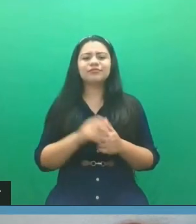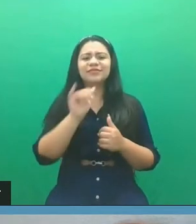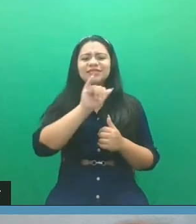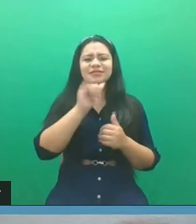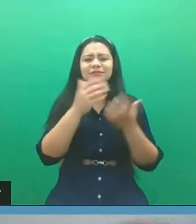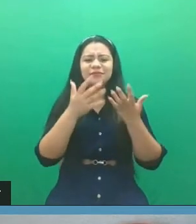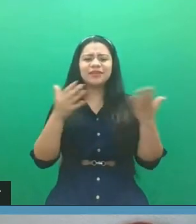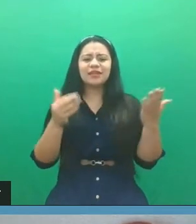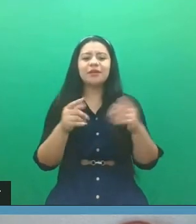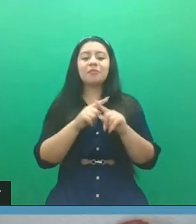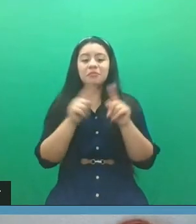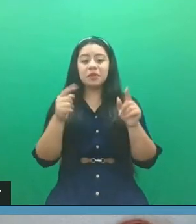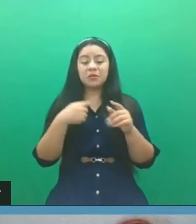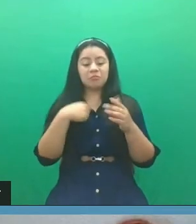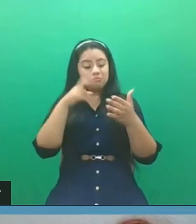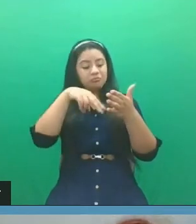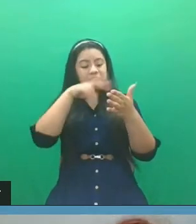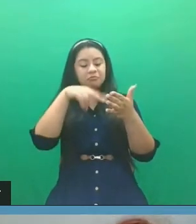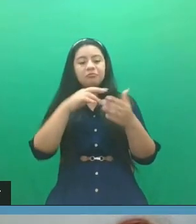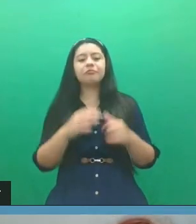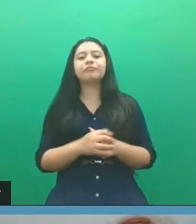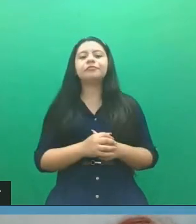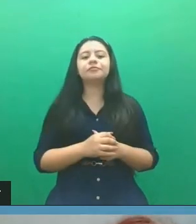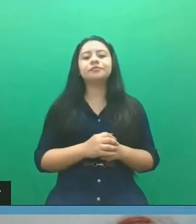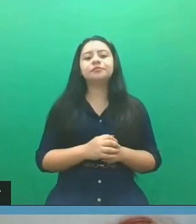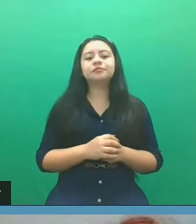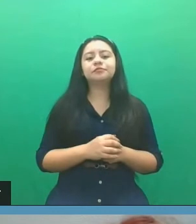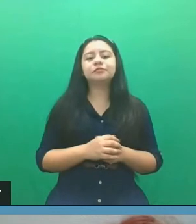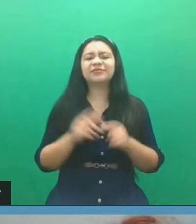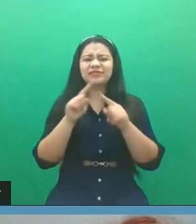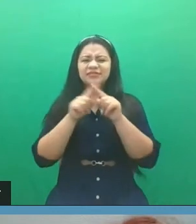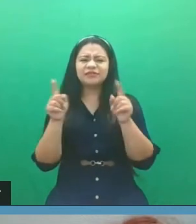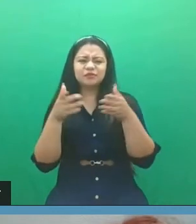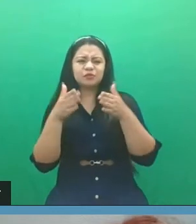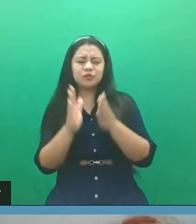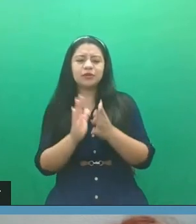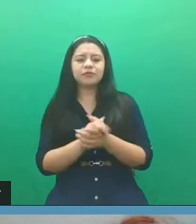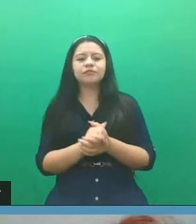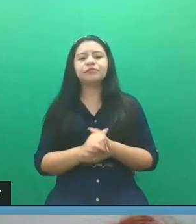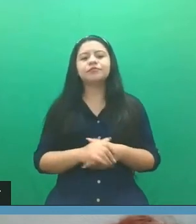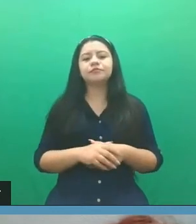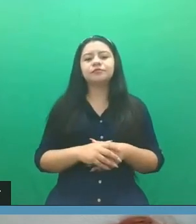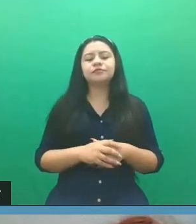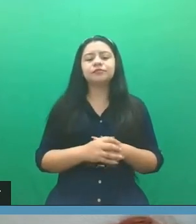but I'm going to read it slightly different. But in regards to content presentation,